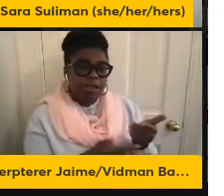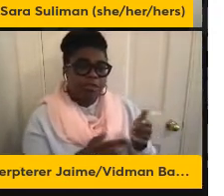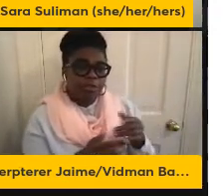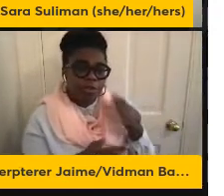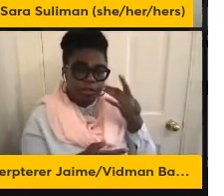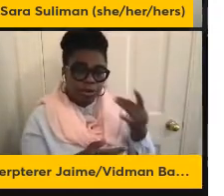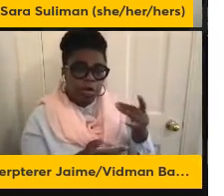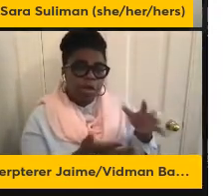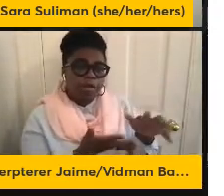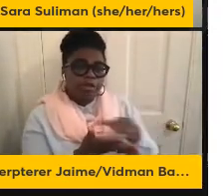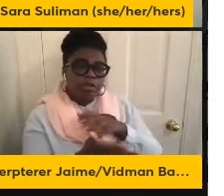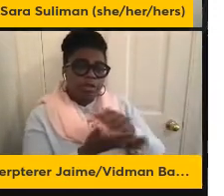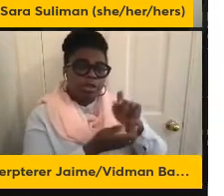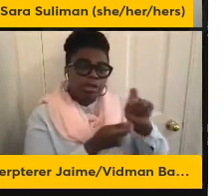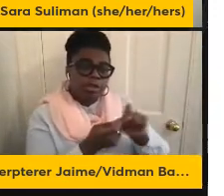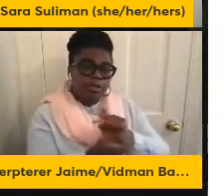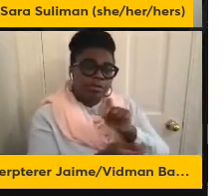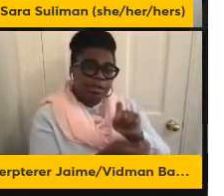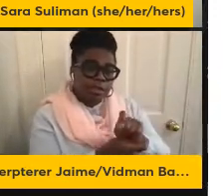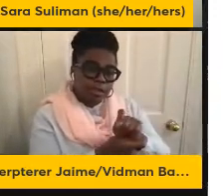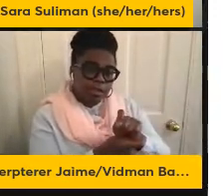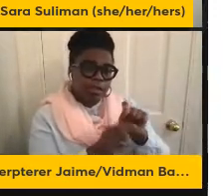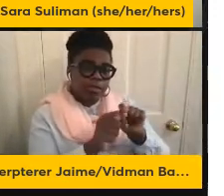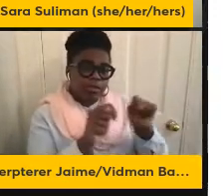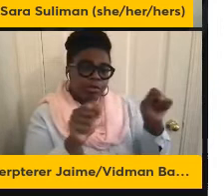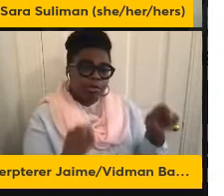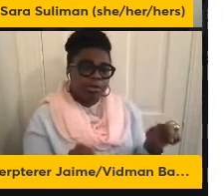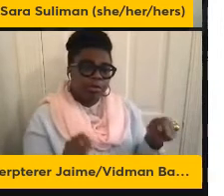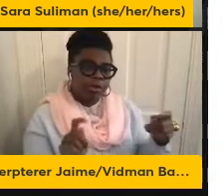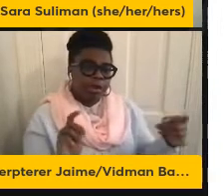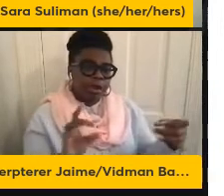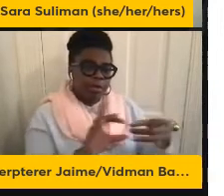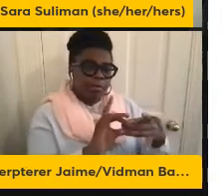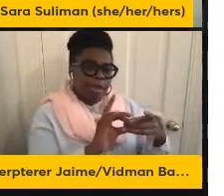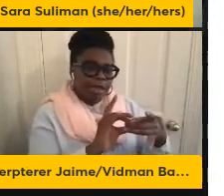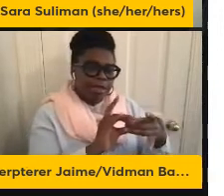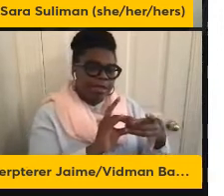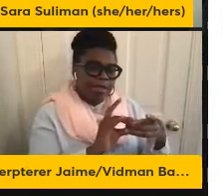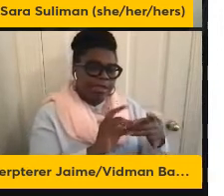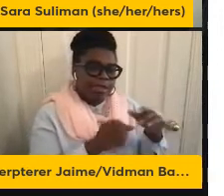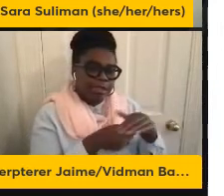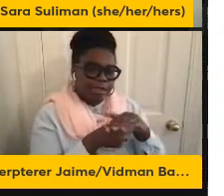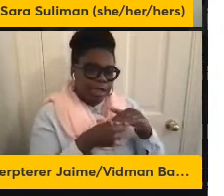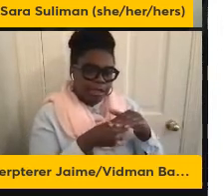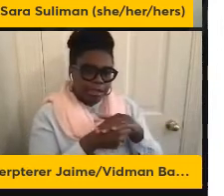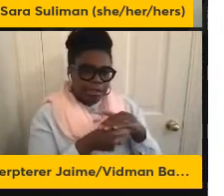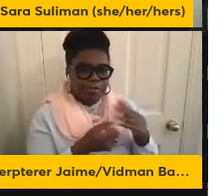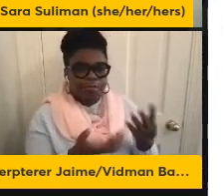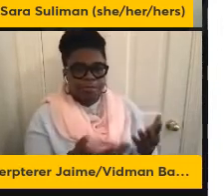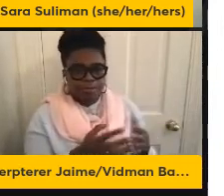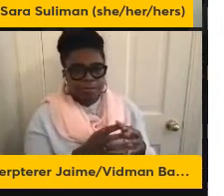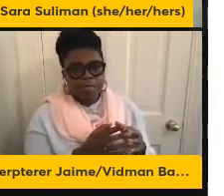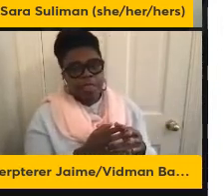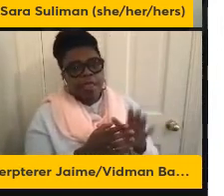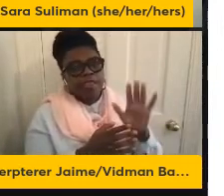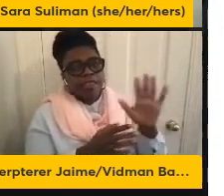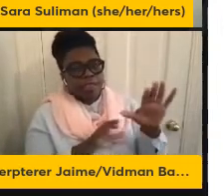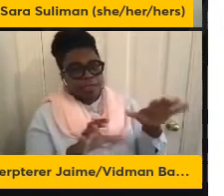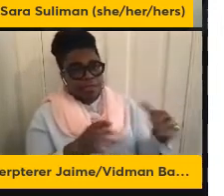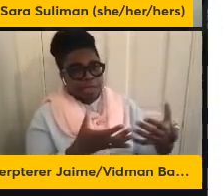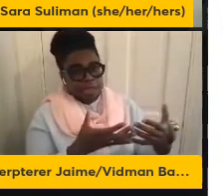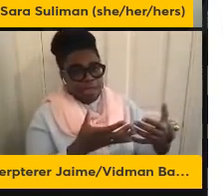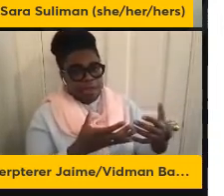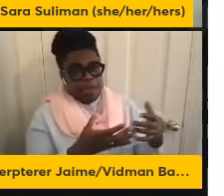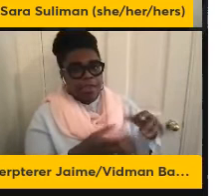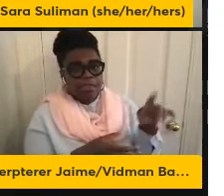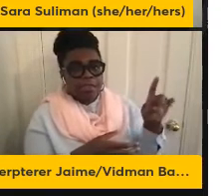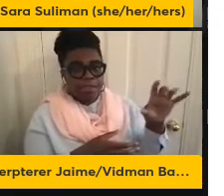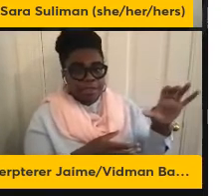specific transcription factor binding sites, for example. So we have this data set from disease versus macrophages. And also we